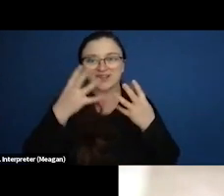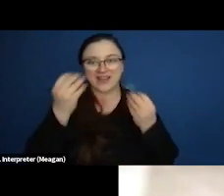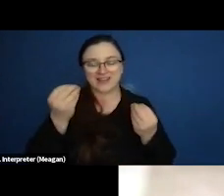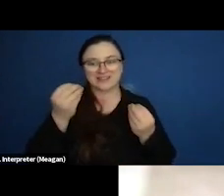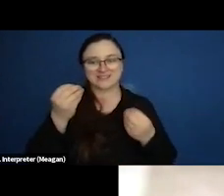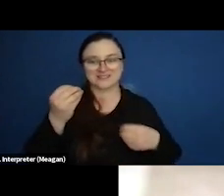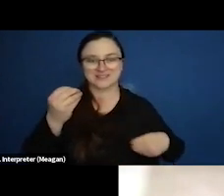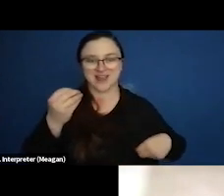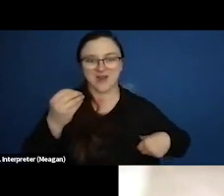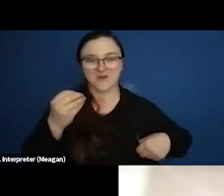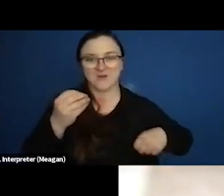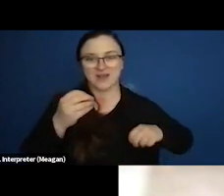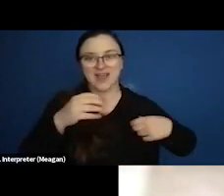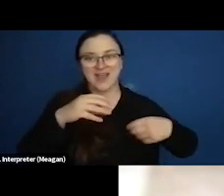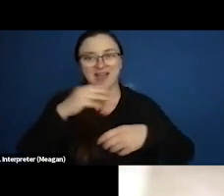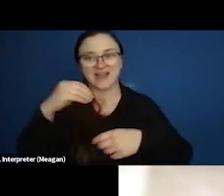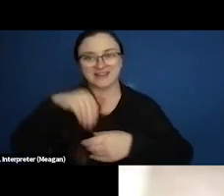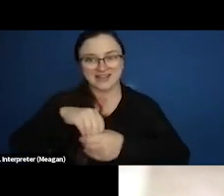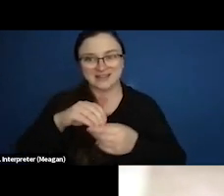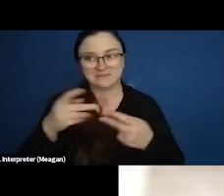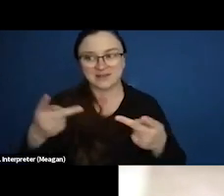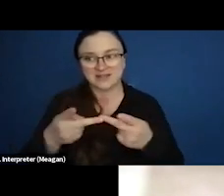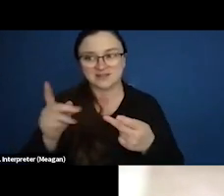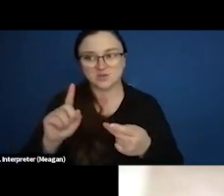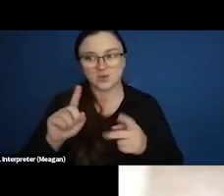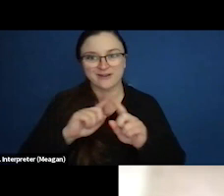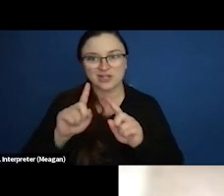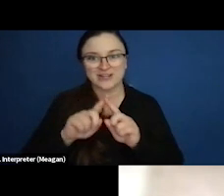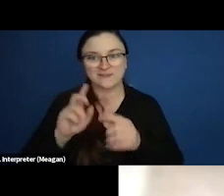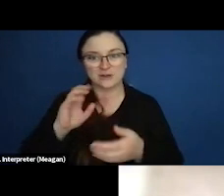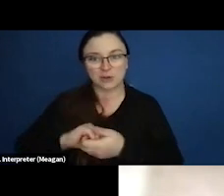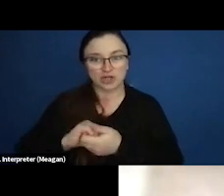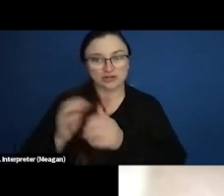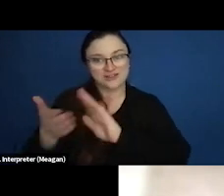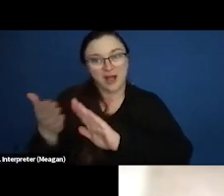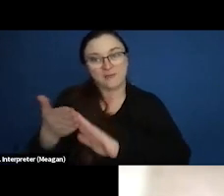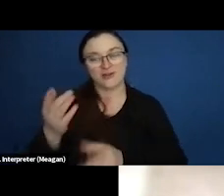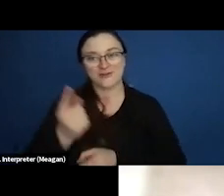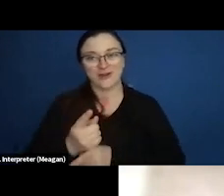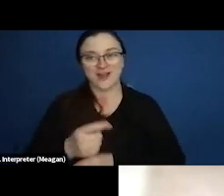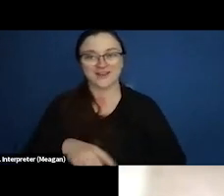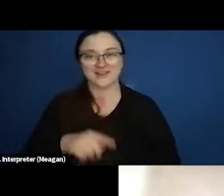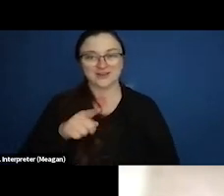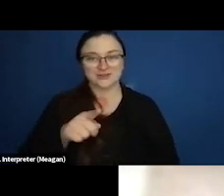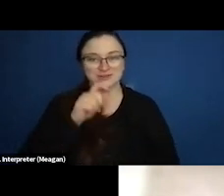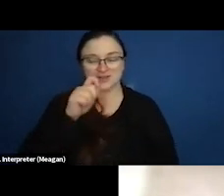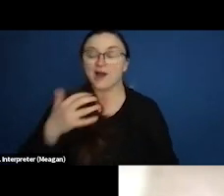where these different partners operate, right? Like, you're not waiting to...